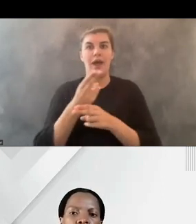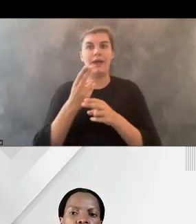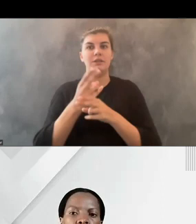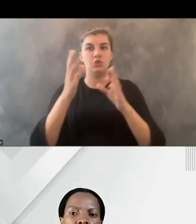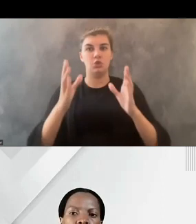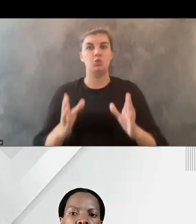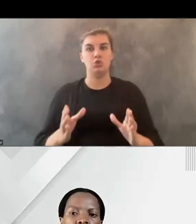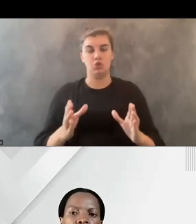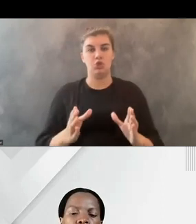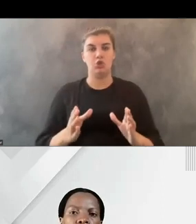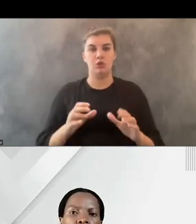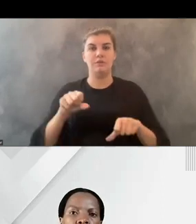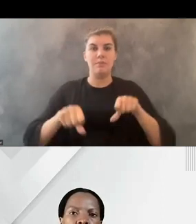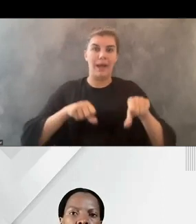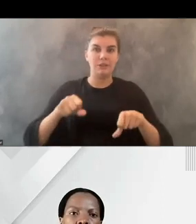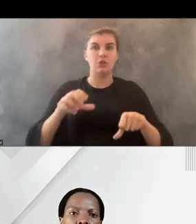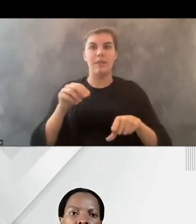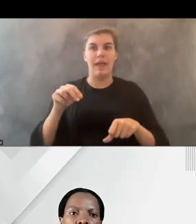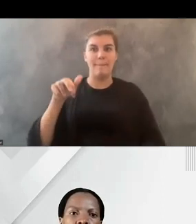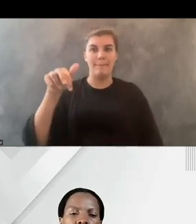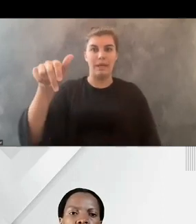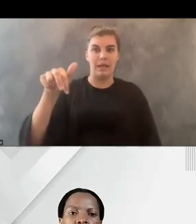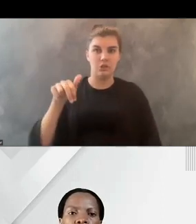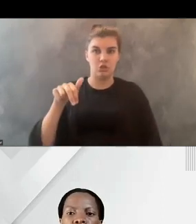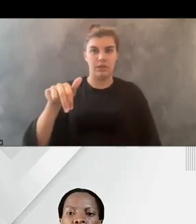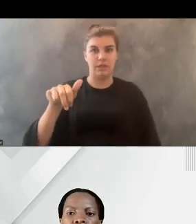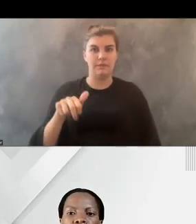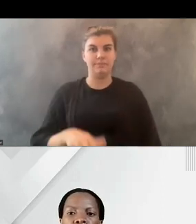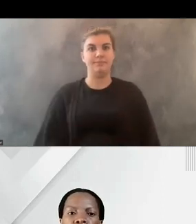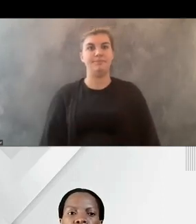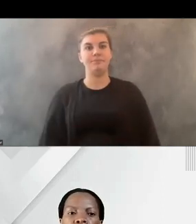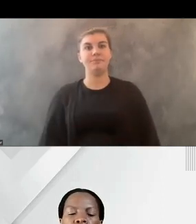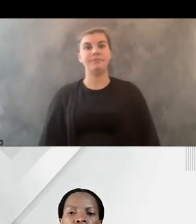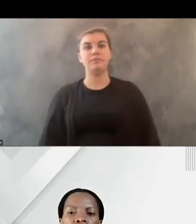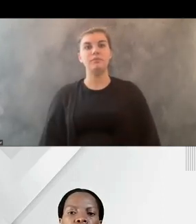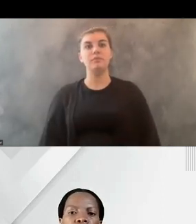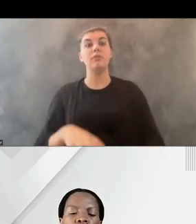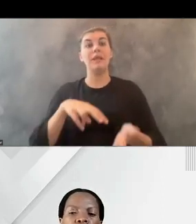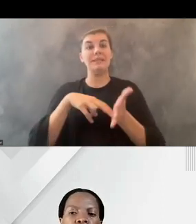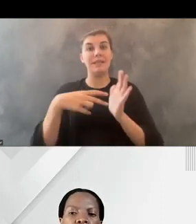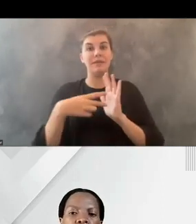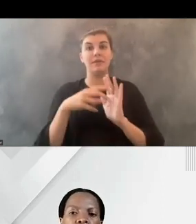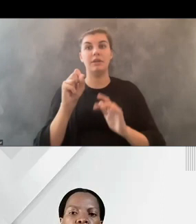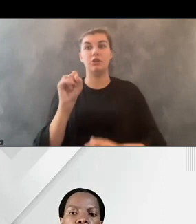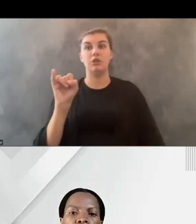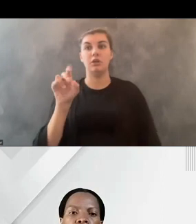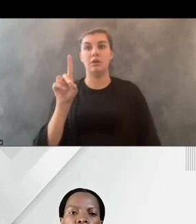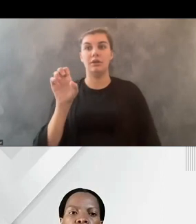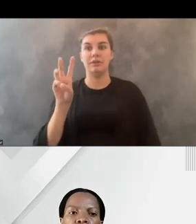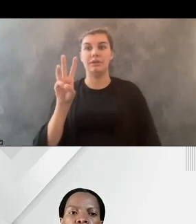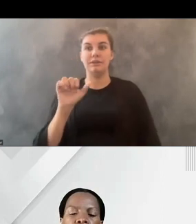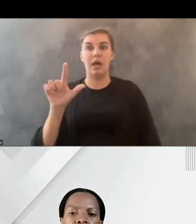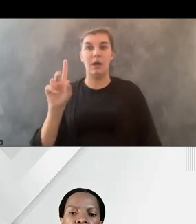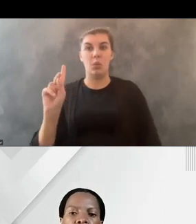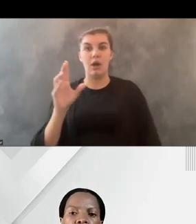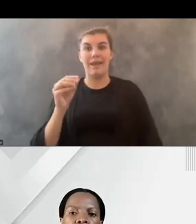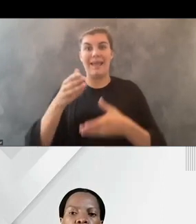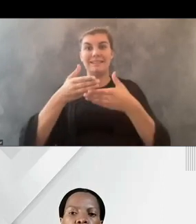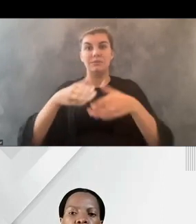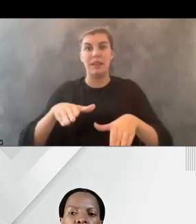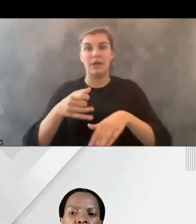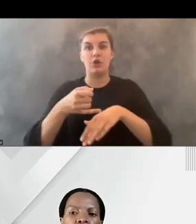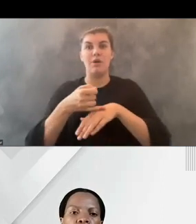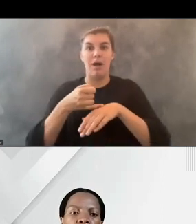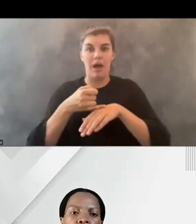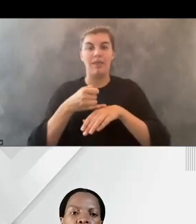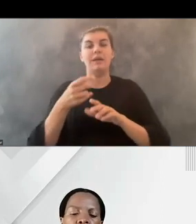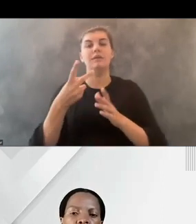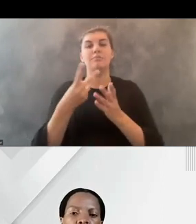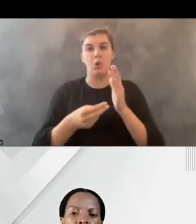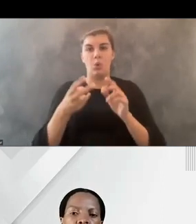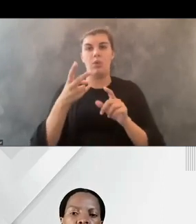than bicyclists and pedestrians. The definition for sidewalk and splitter island both come from MUTCD.